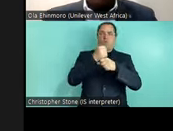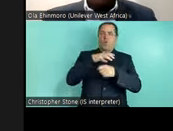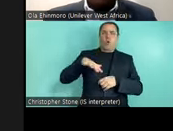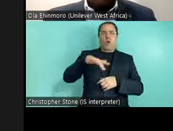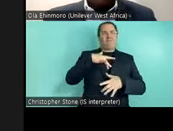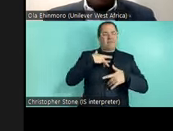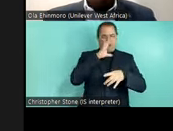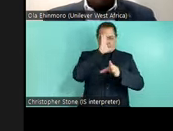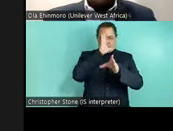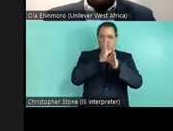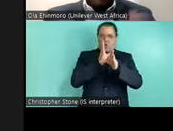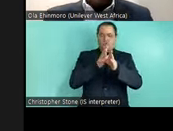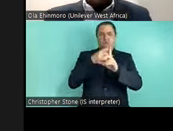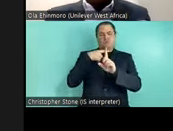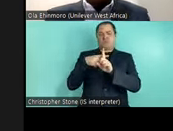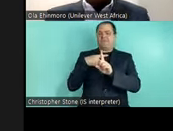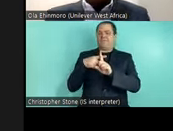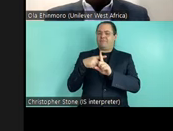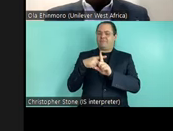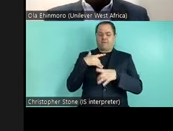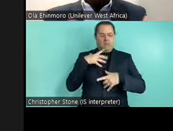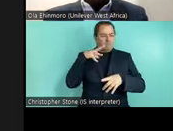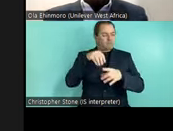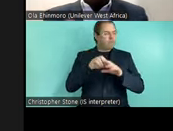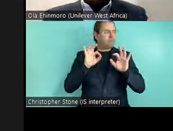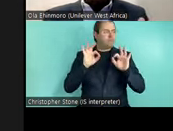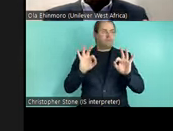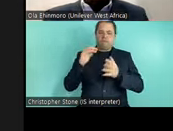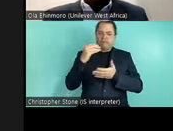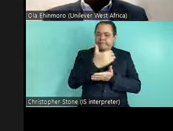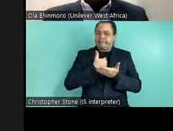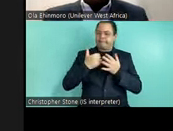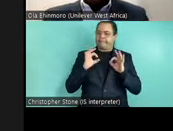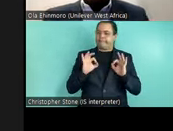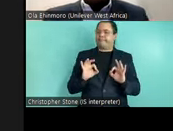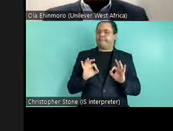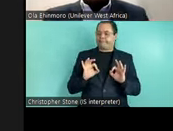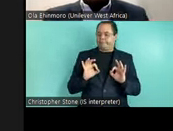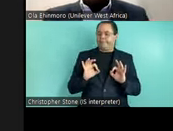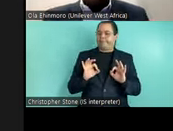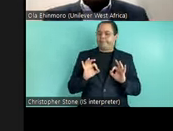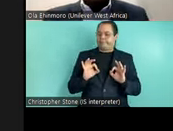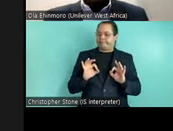15:05:44 And this, again, you know, involves that we need to do in about things around